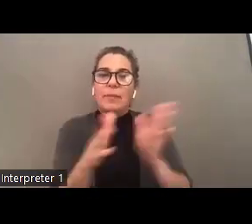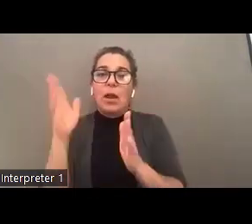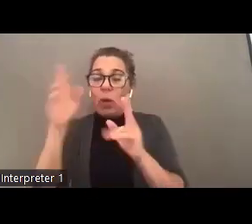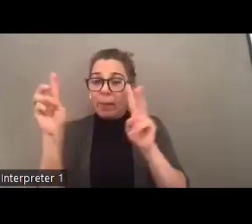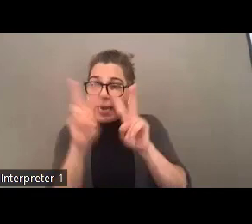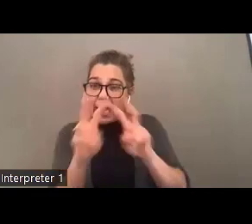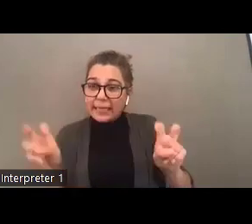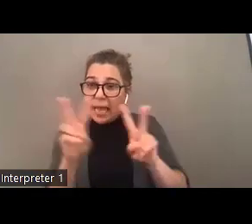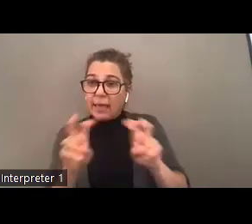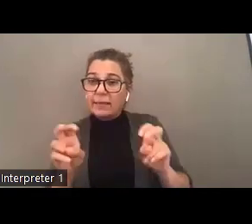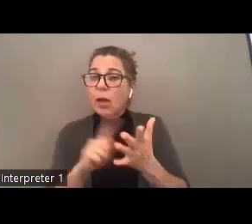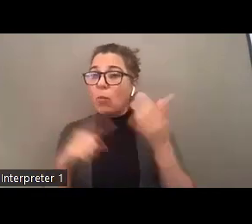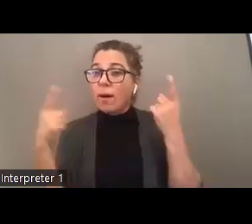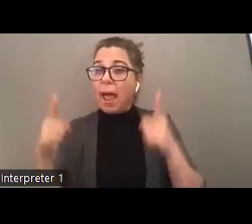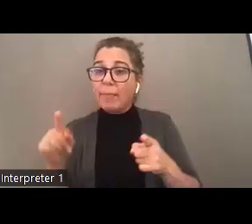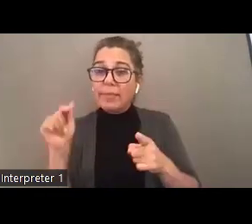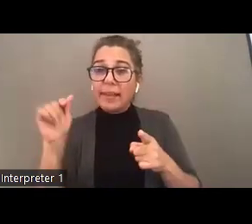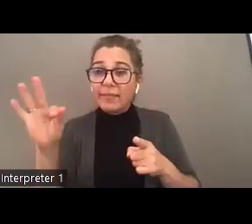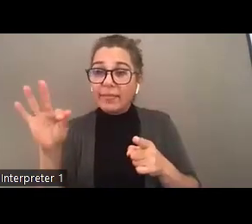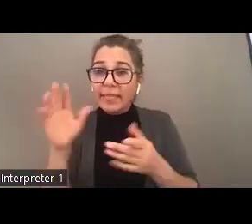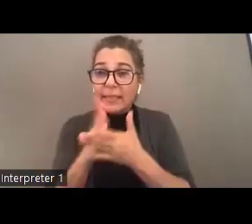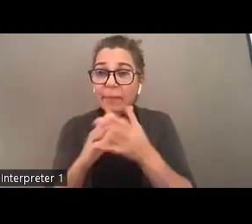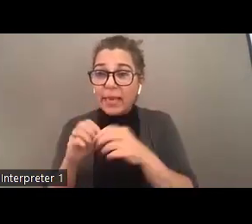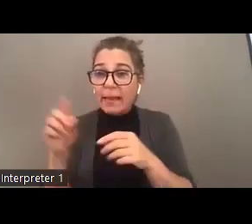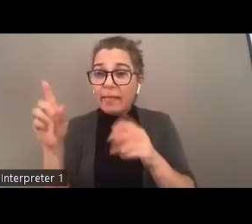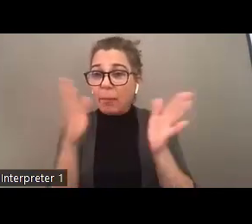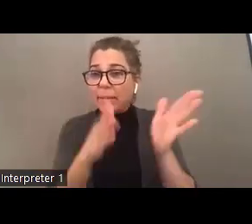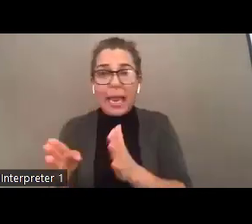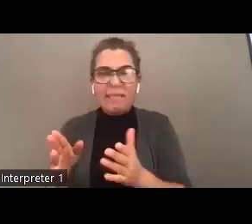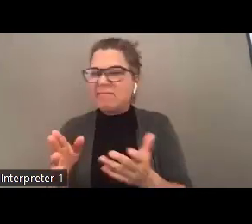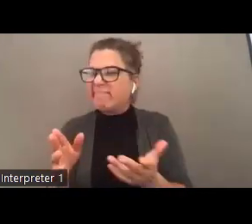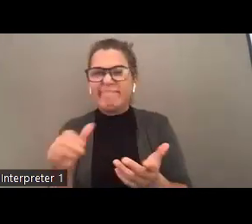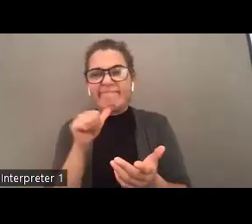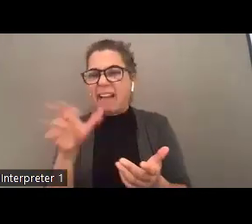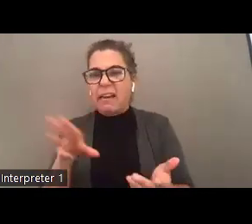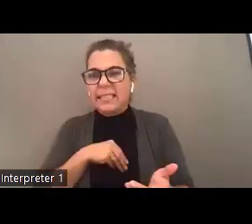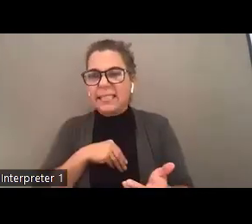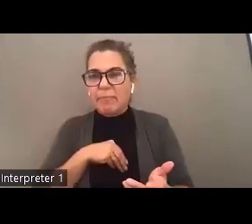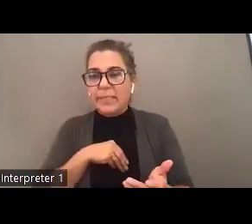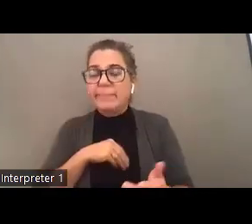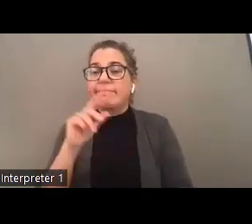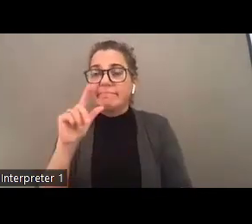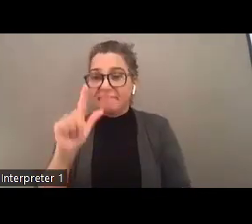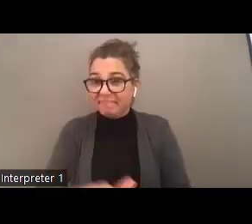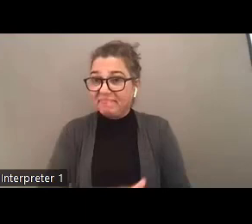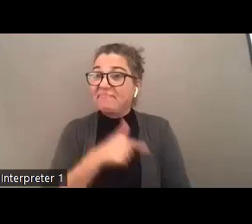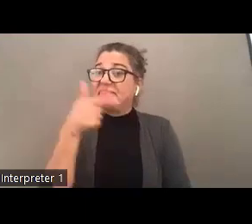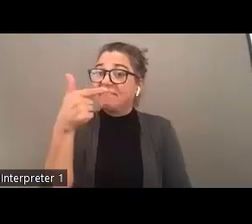and what happens if something in their DMS plan is not found to be acceptable. I'd like to point out a recent guide notice